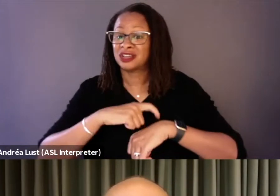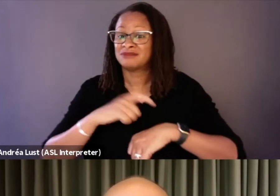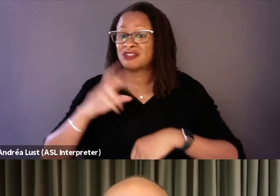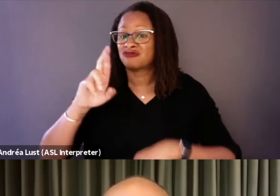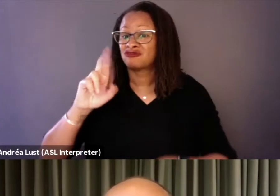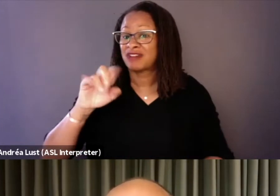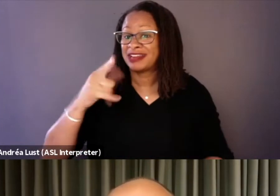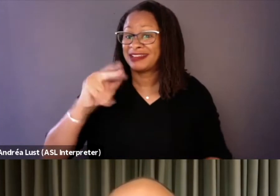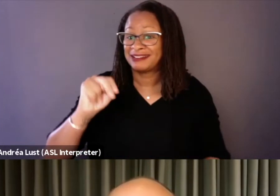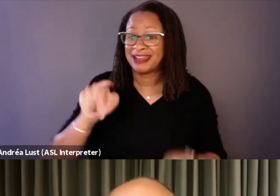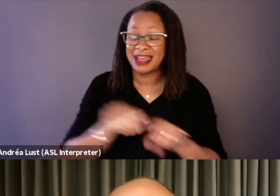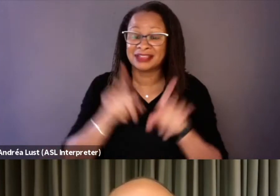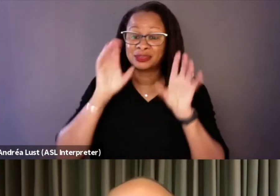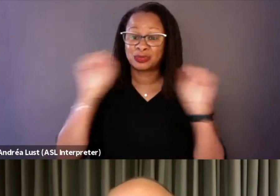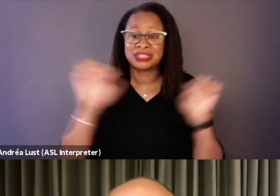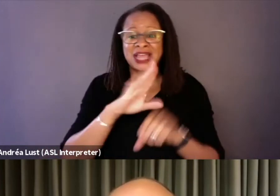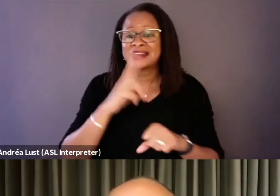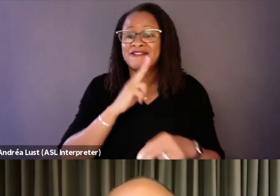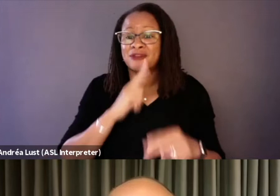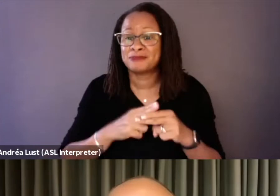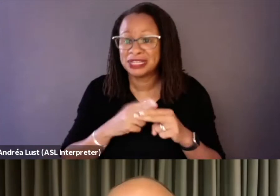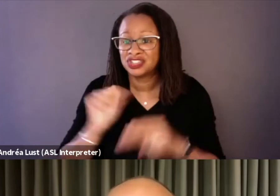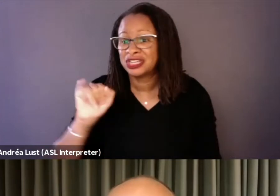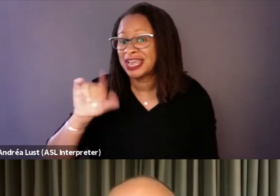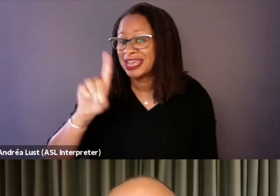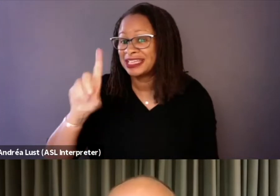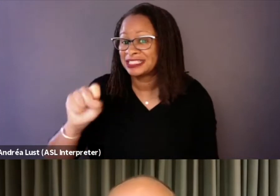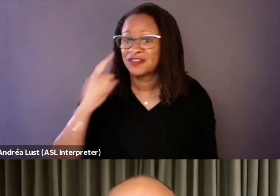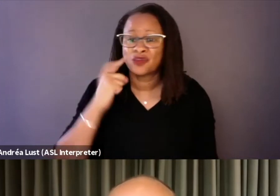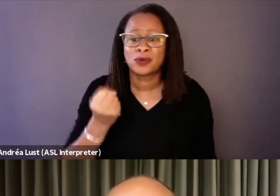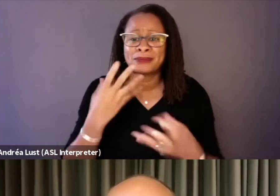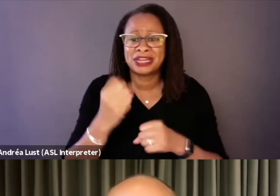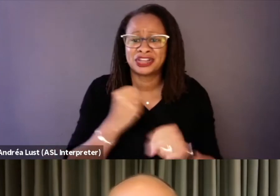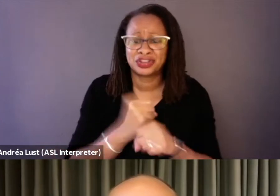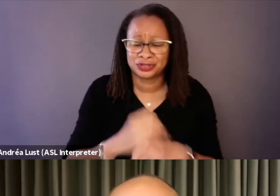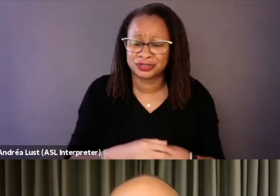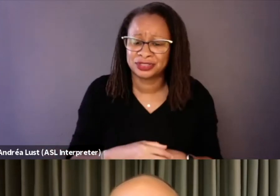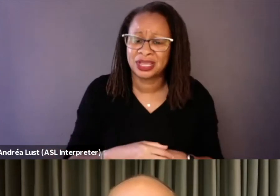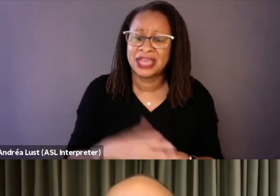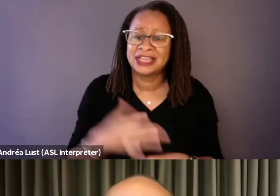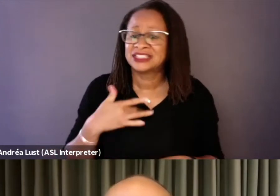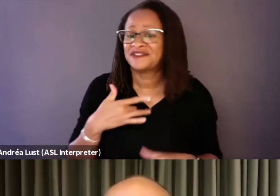and never mentioned AIDS for many, many years. And there was a feeling of carelessness on the part of